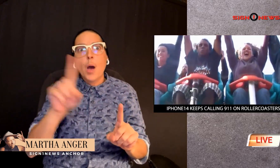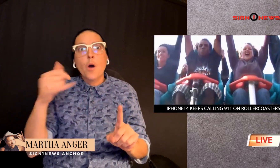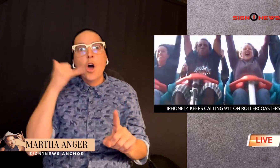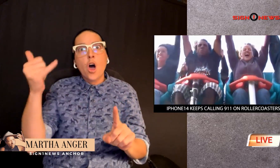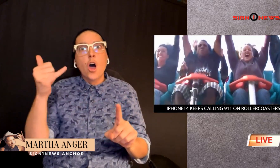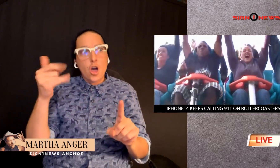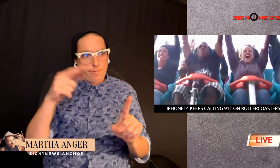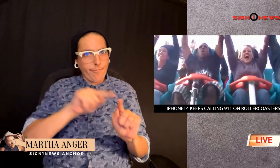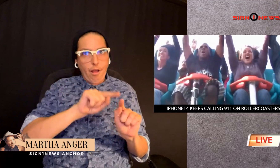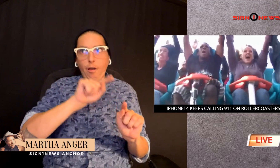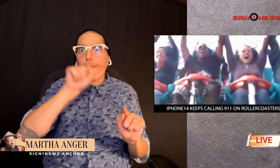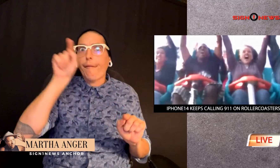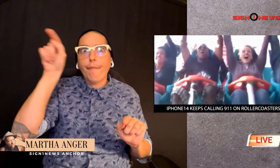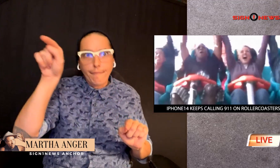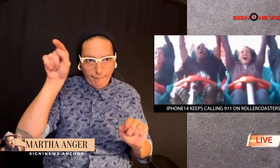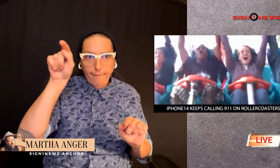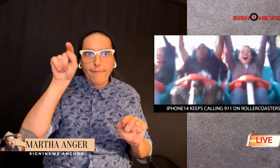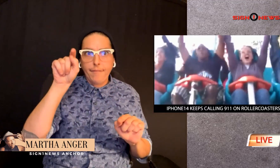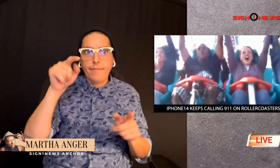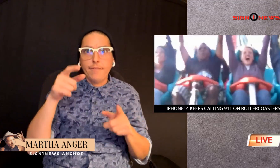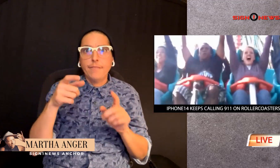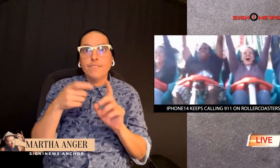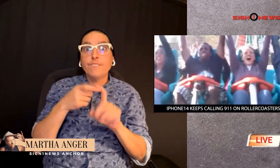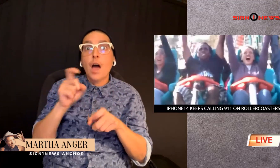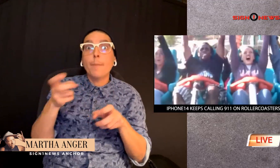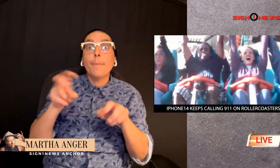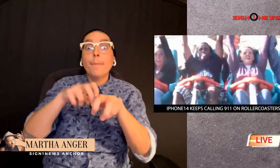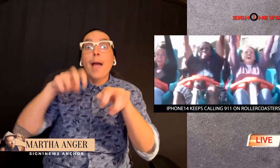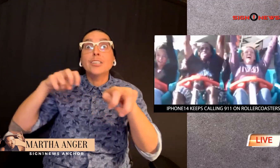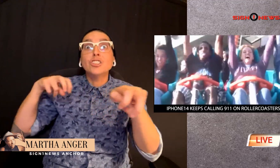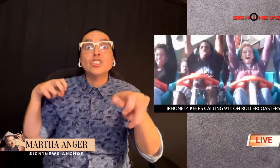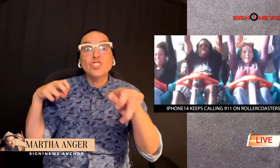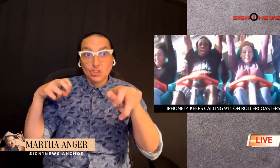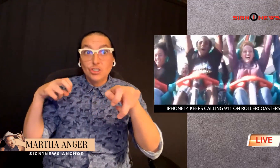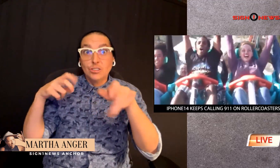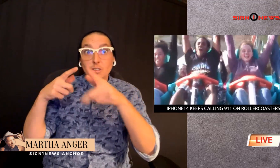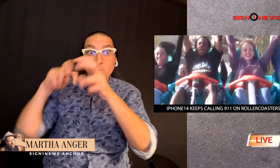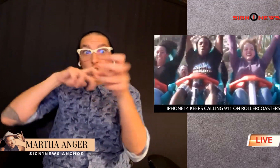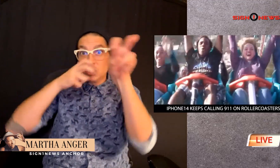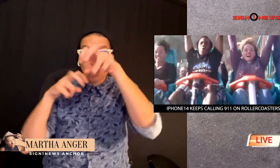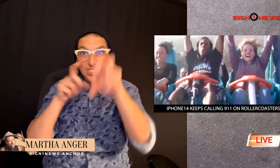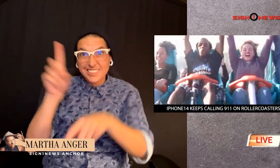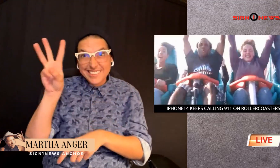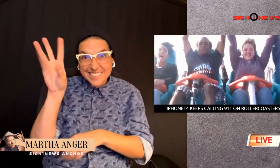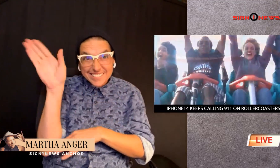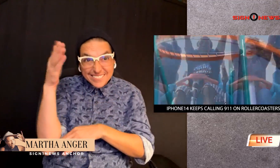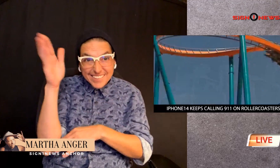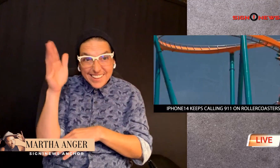Similar 911 calls have originated from passengers on roller coasters at Six